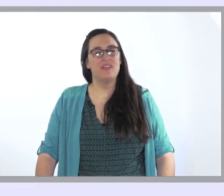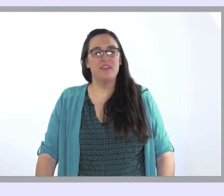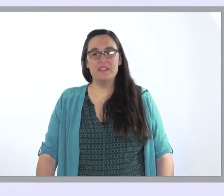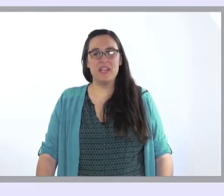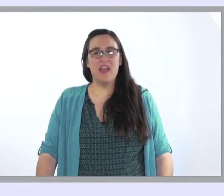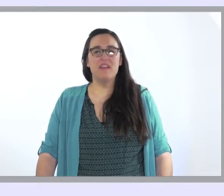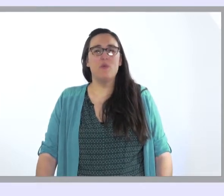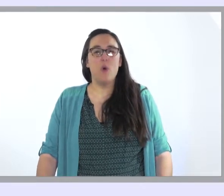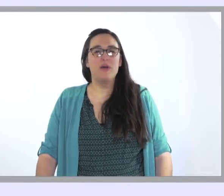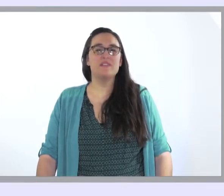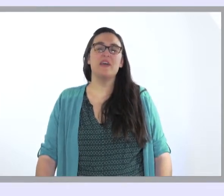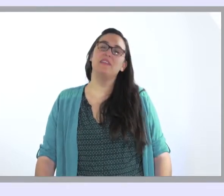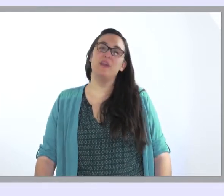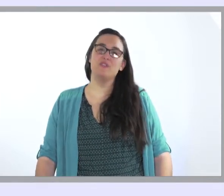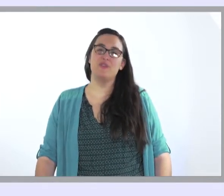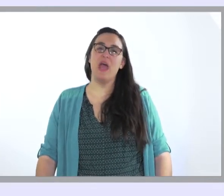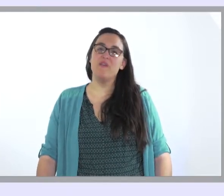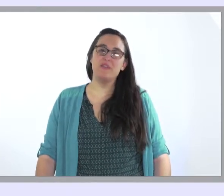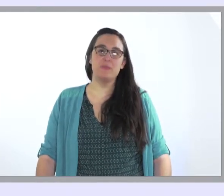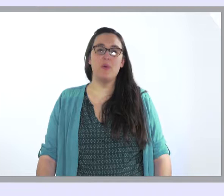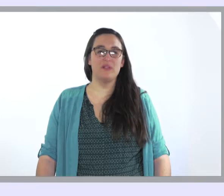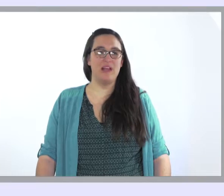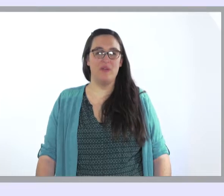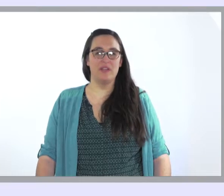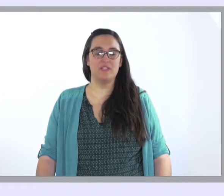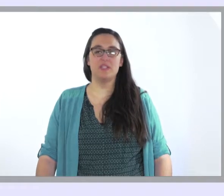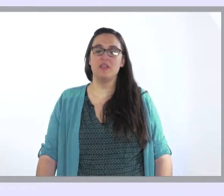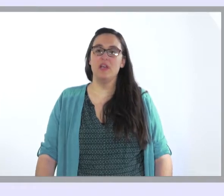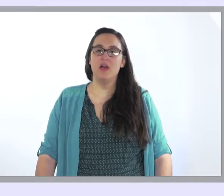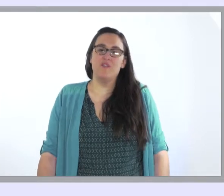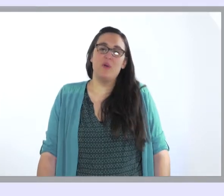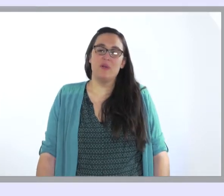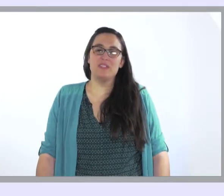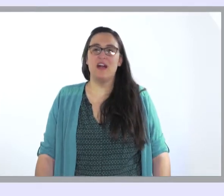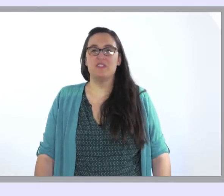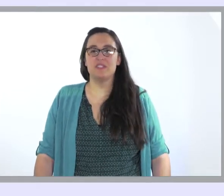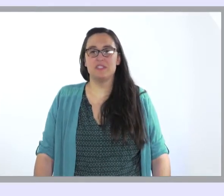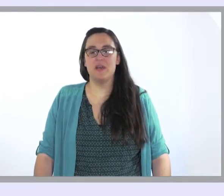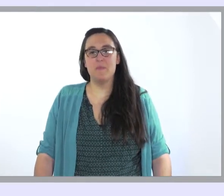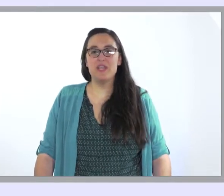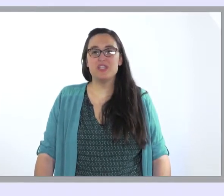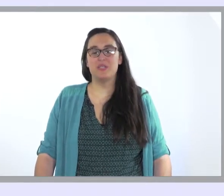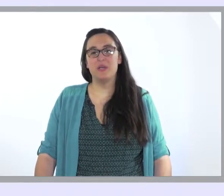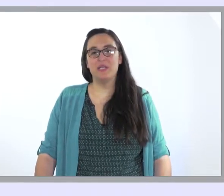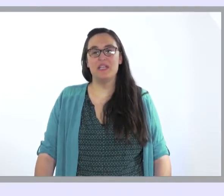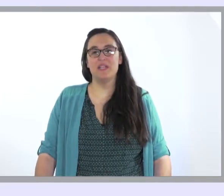is there one sign language for every spoken language? Of course, I mentioned earlier